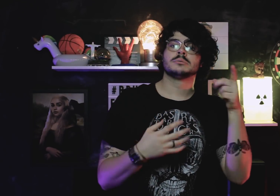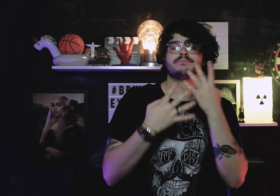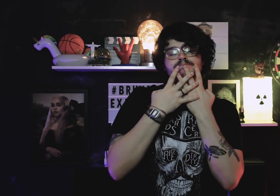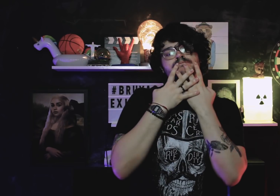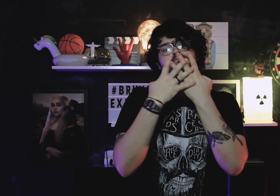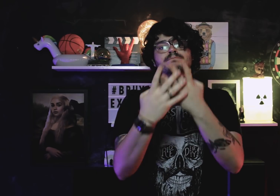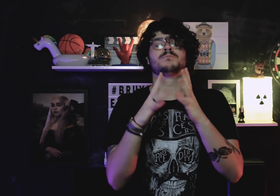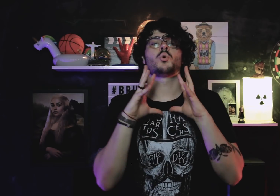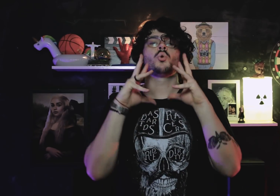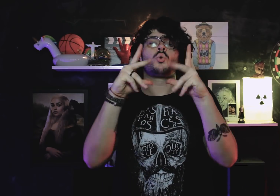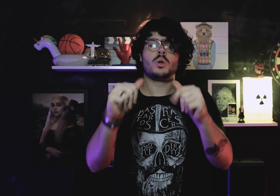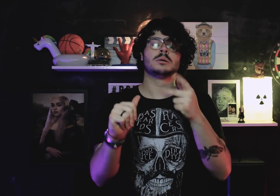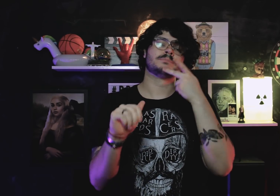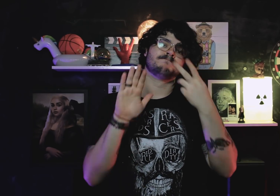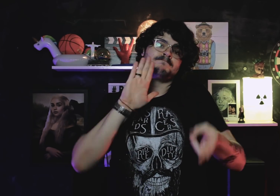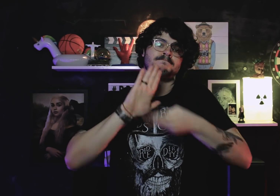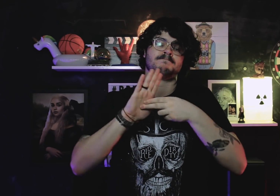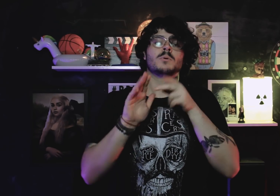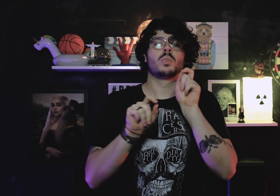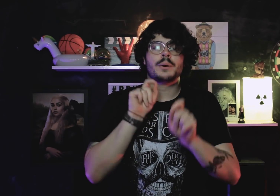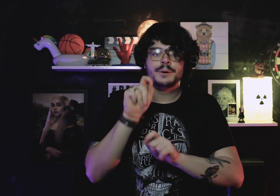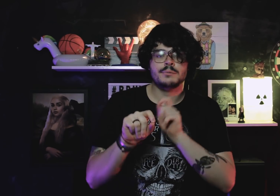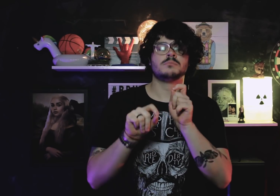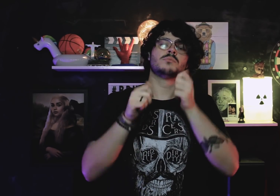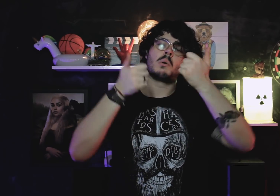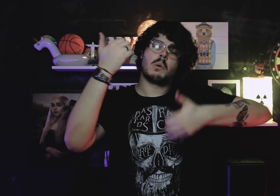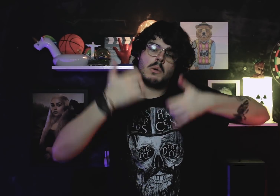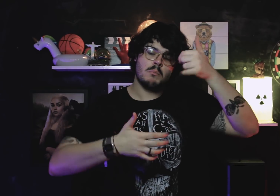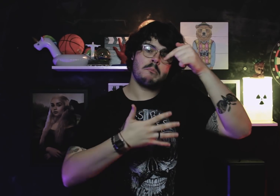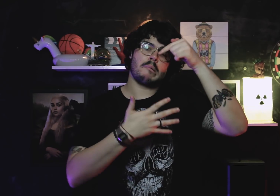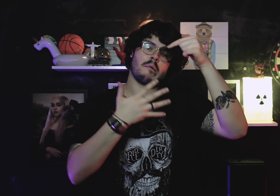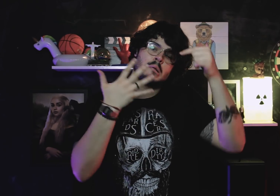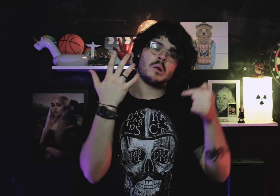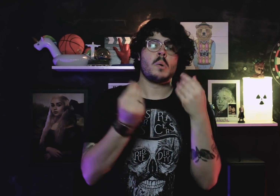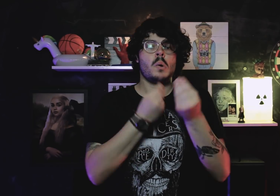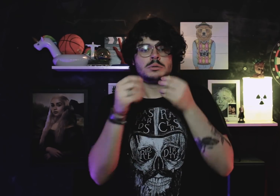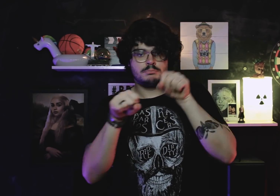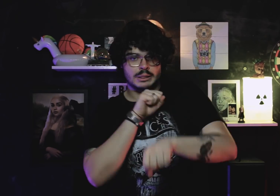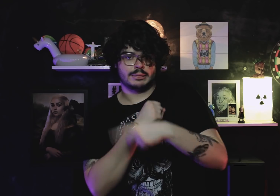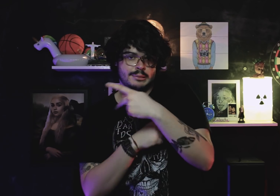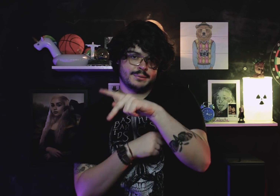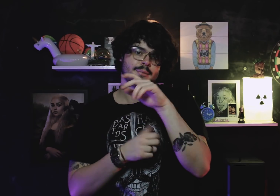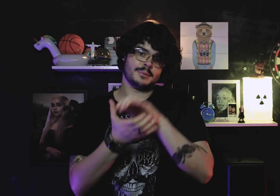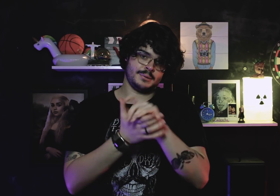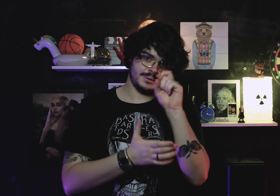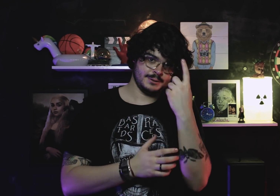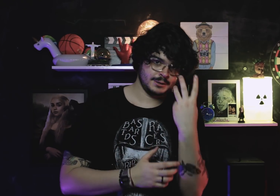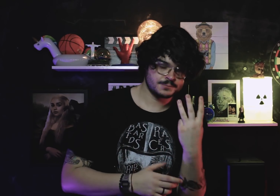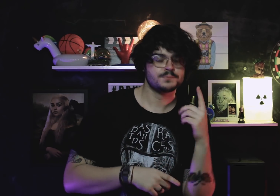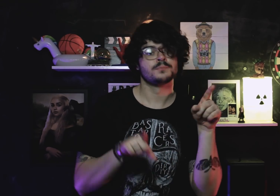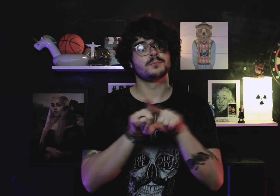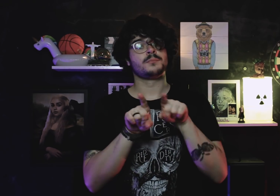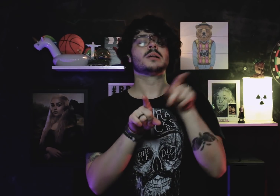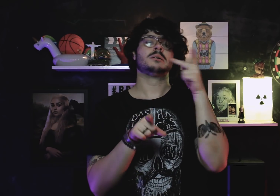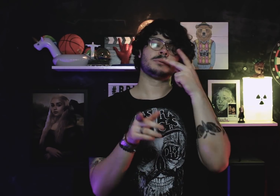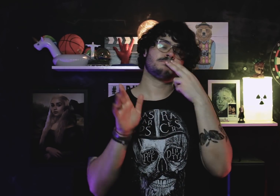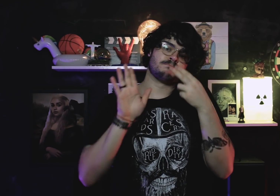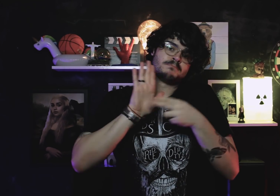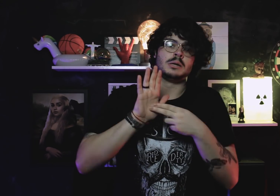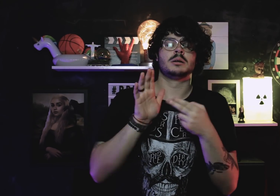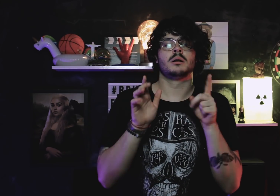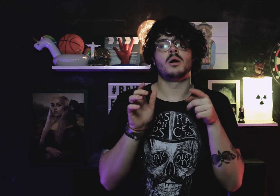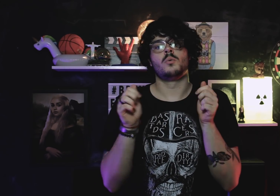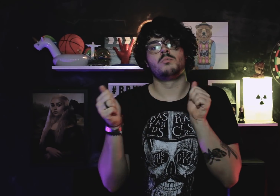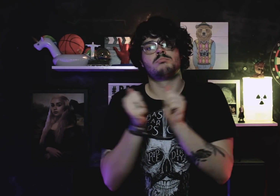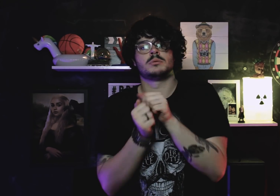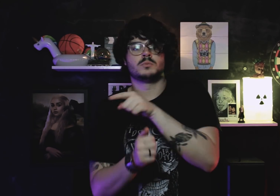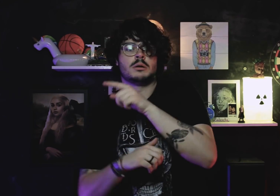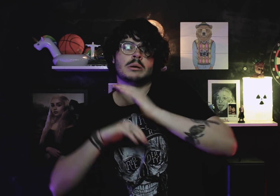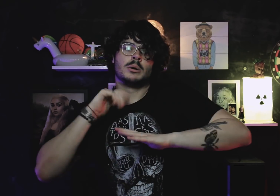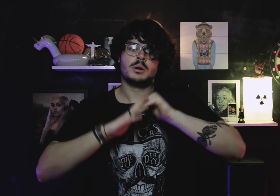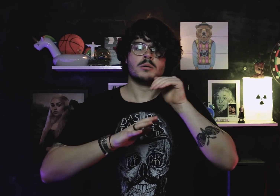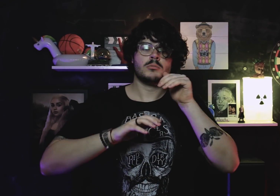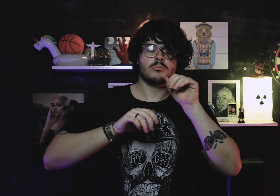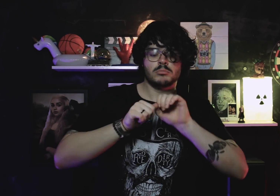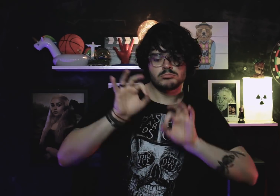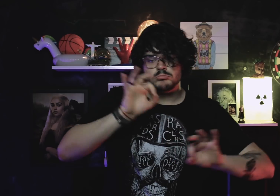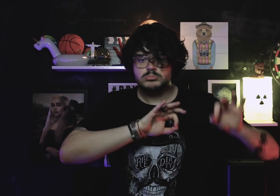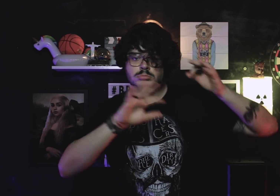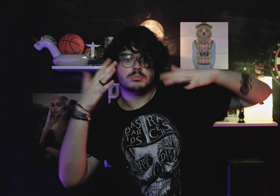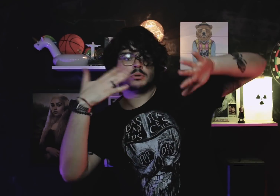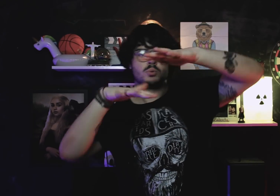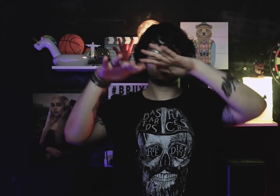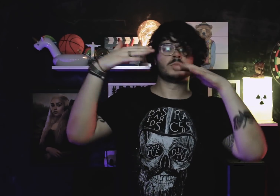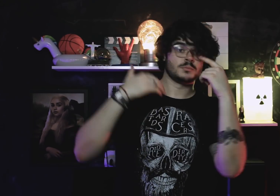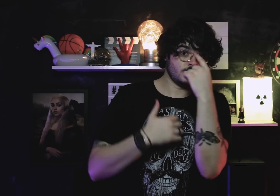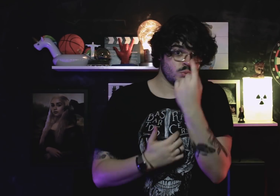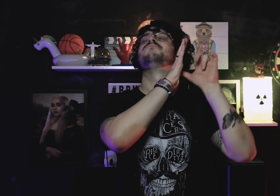who confessed all crimes of murder and witchcraft to Alice Kyteler.